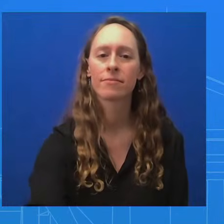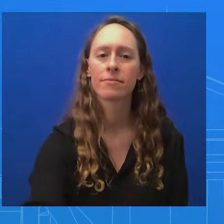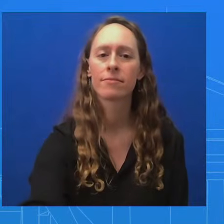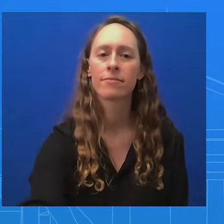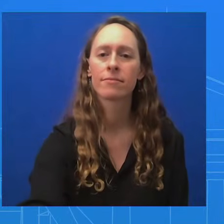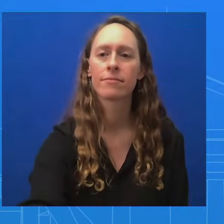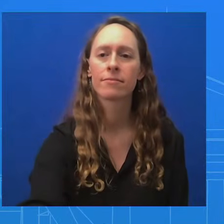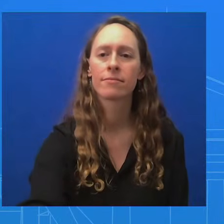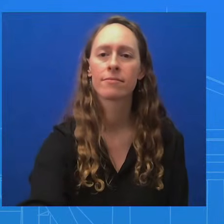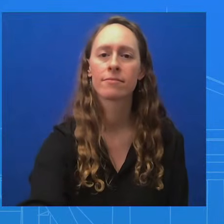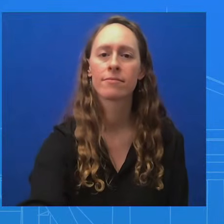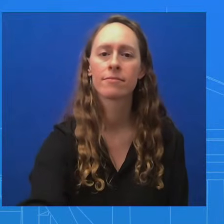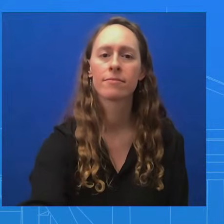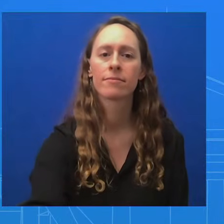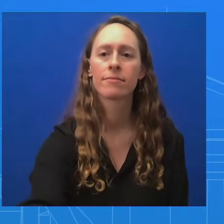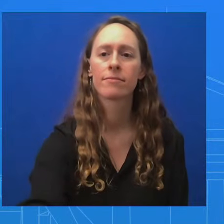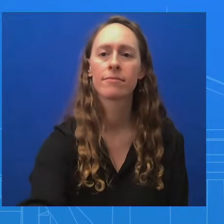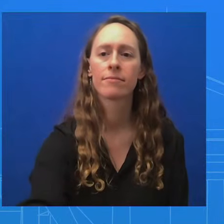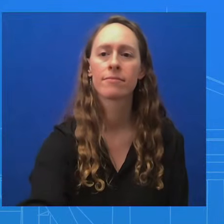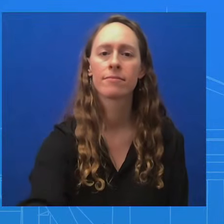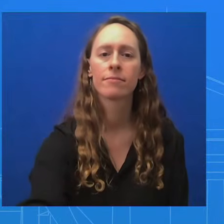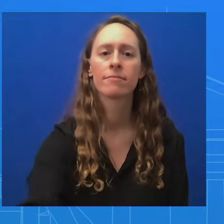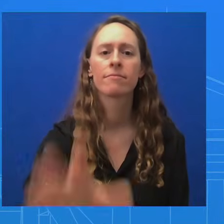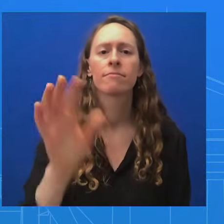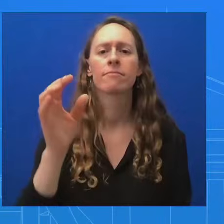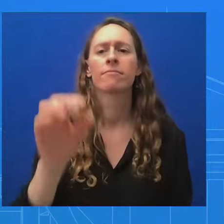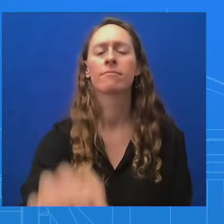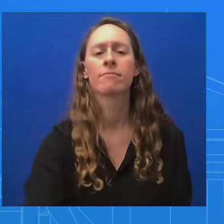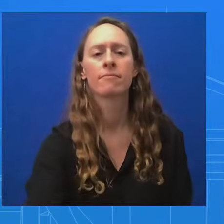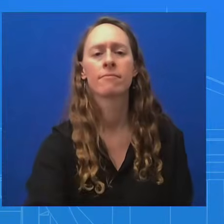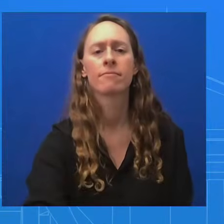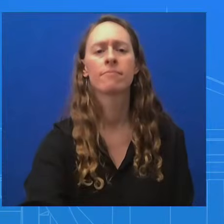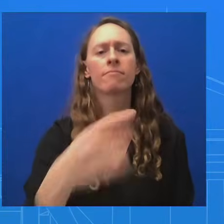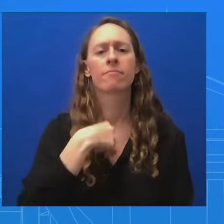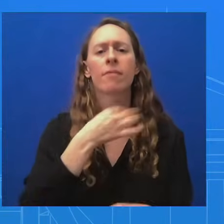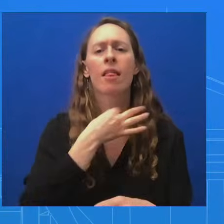by the administration last year. Have you seen any impact of these sanctions --